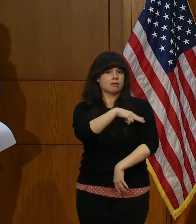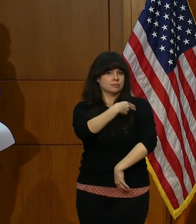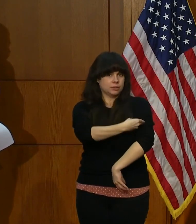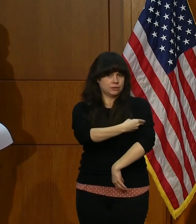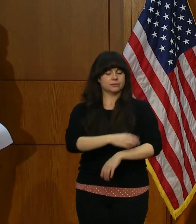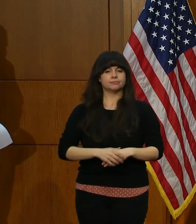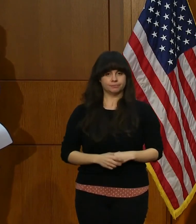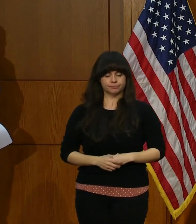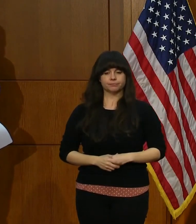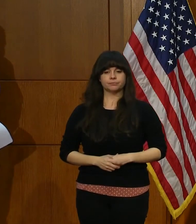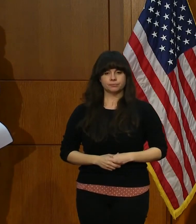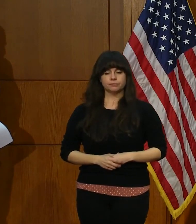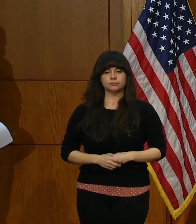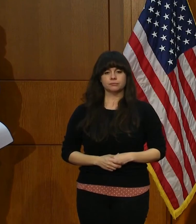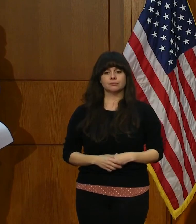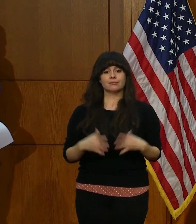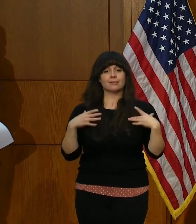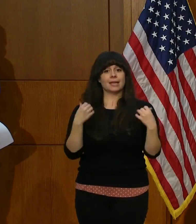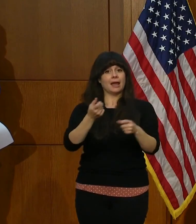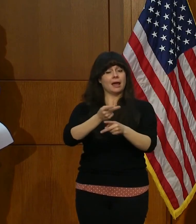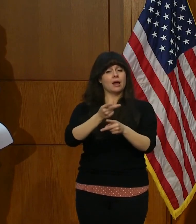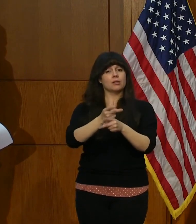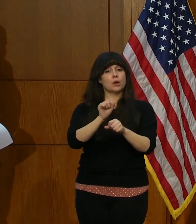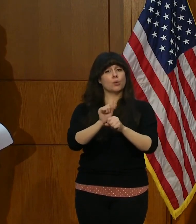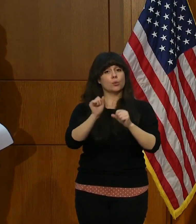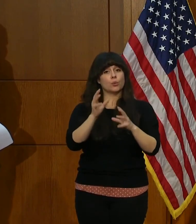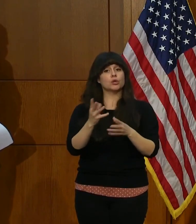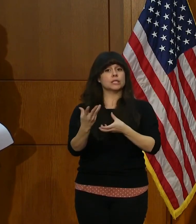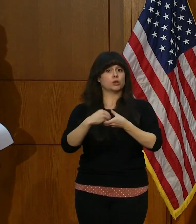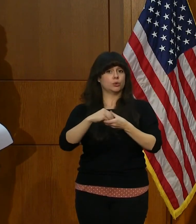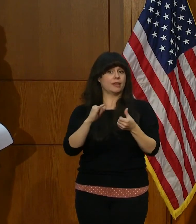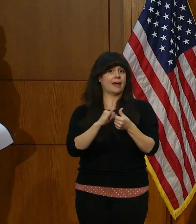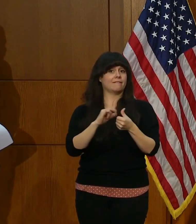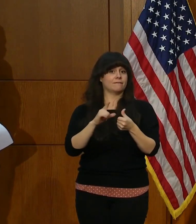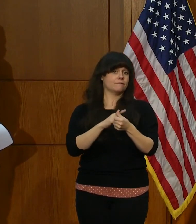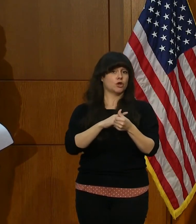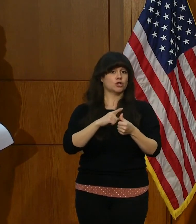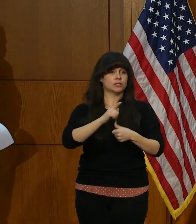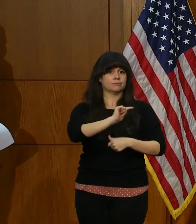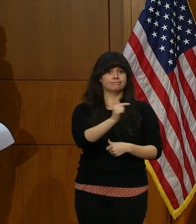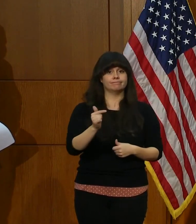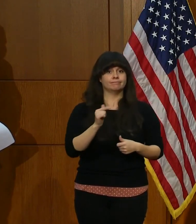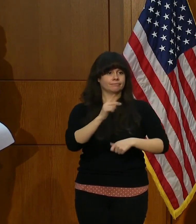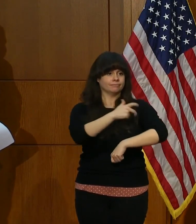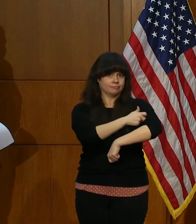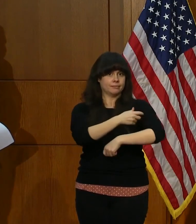TURN TO OUR HOSPITALS. HERE'S WHERE WE ARE. HEALTHCARE